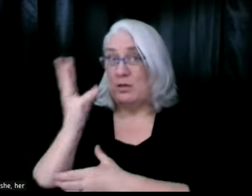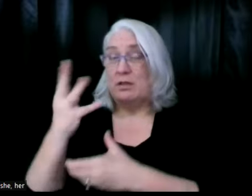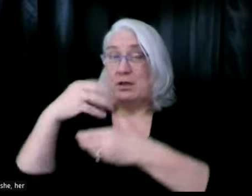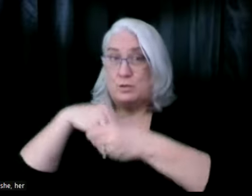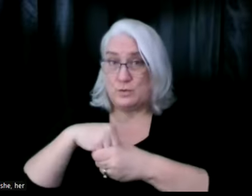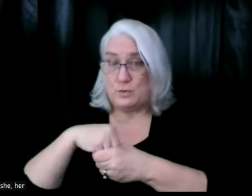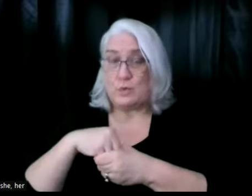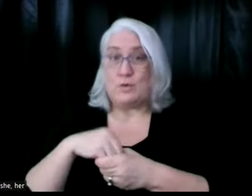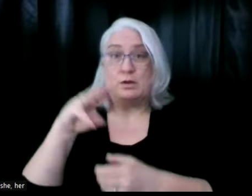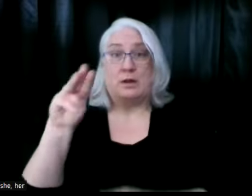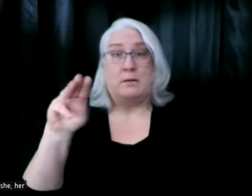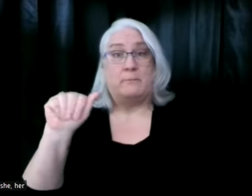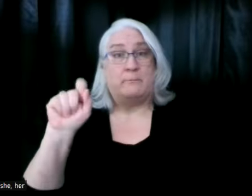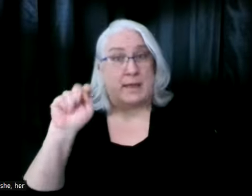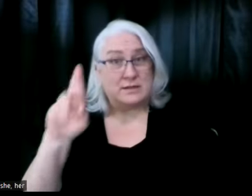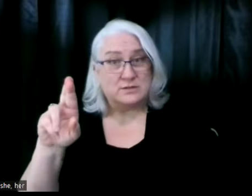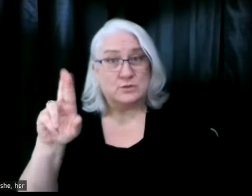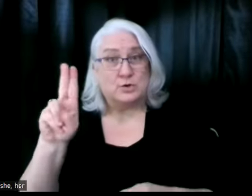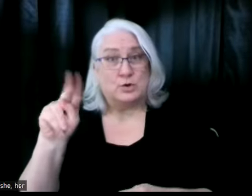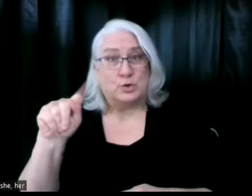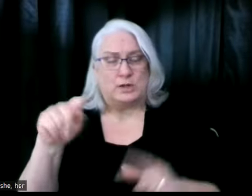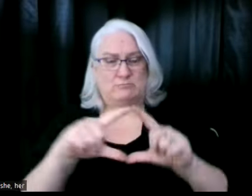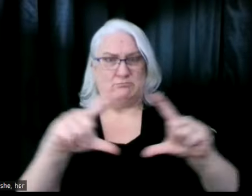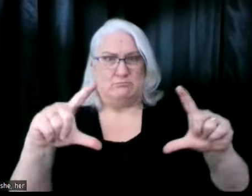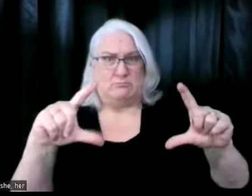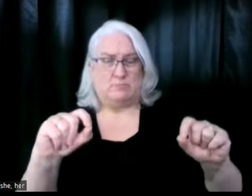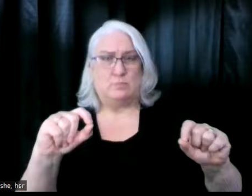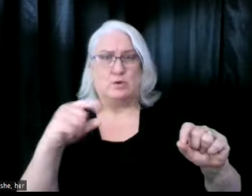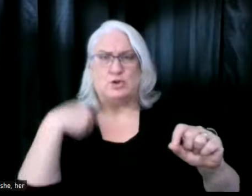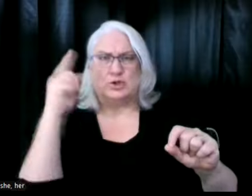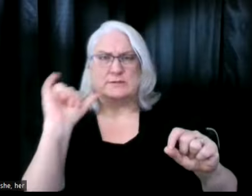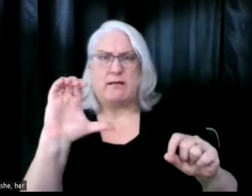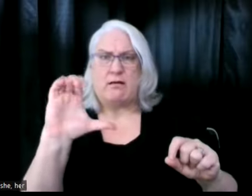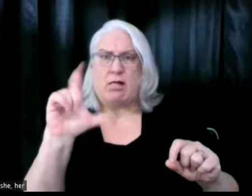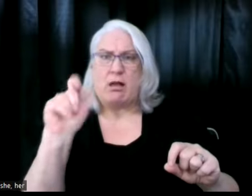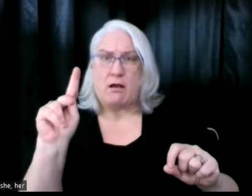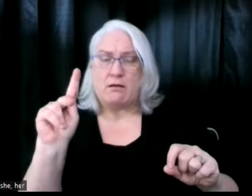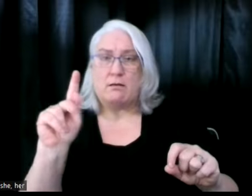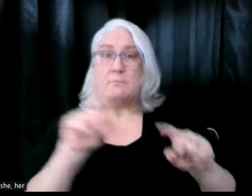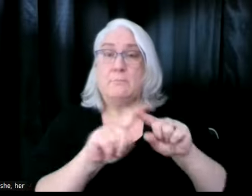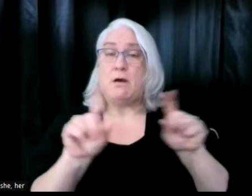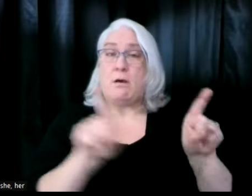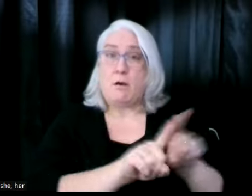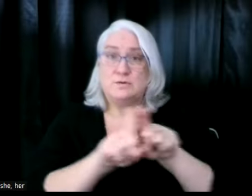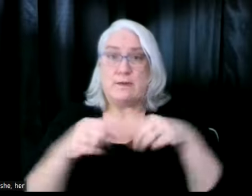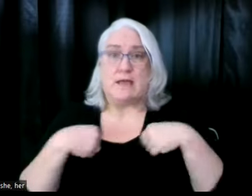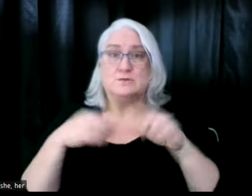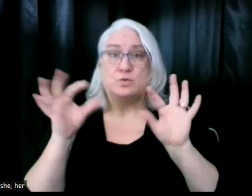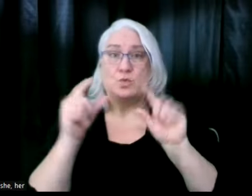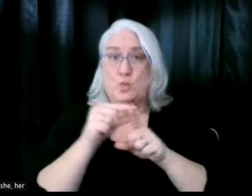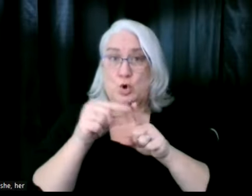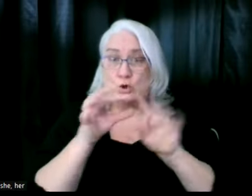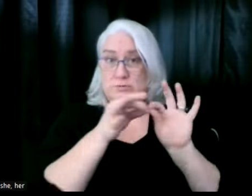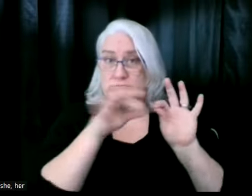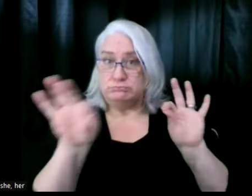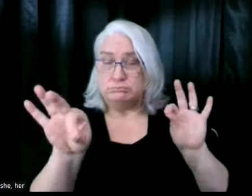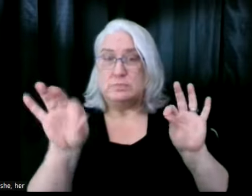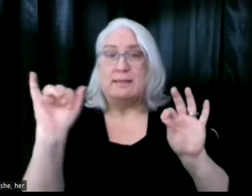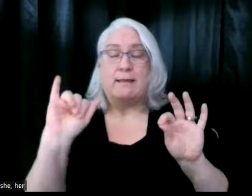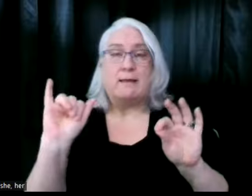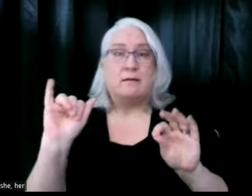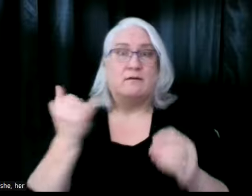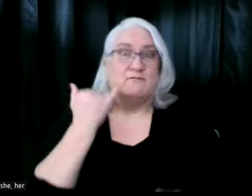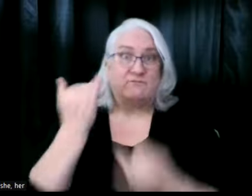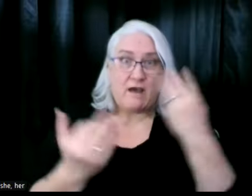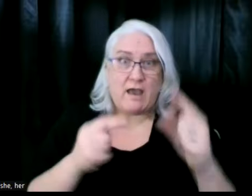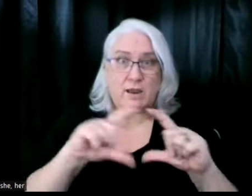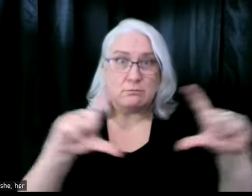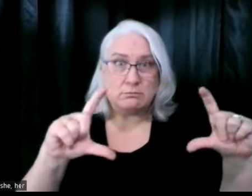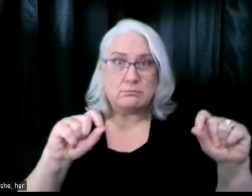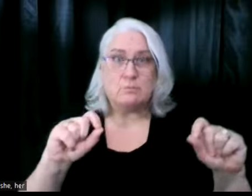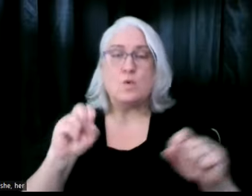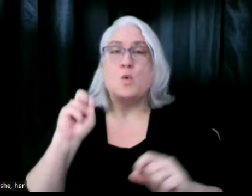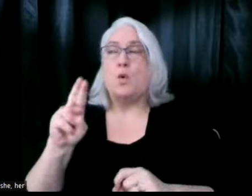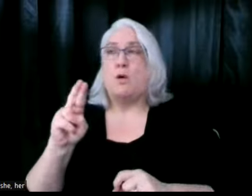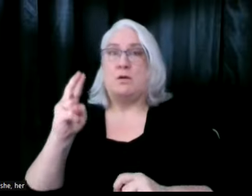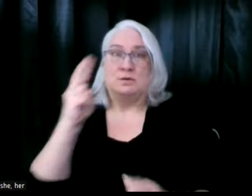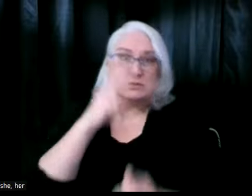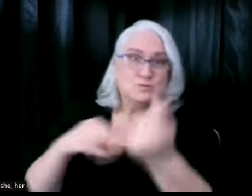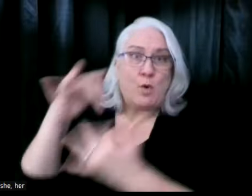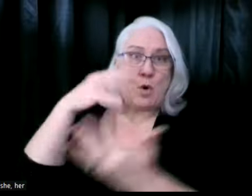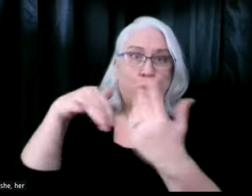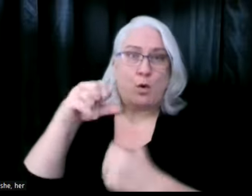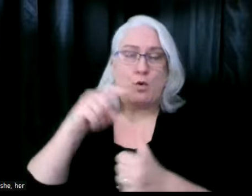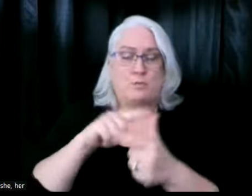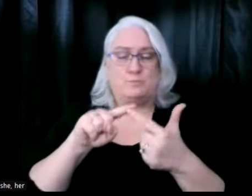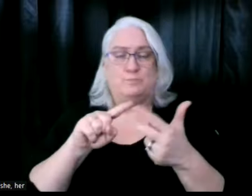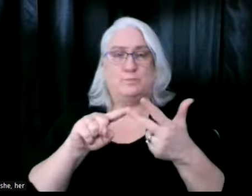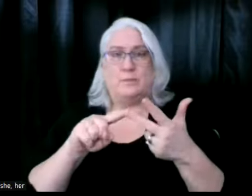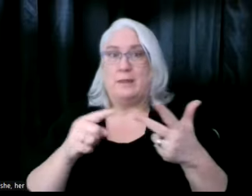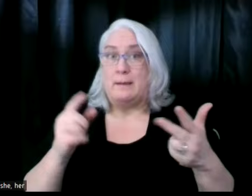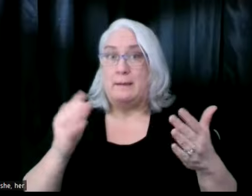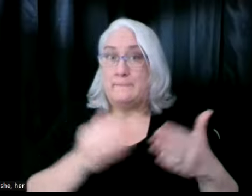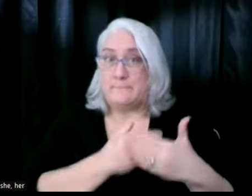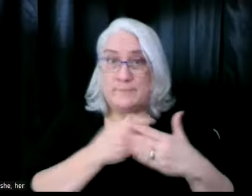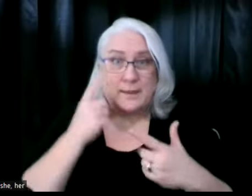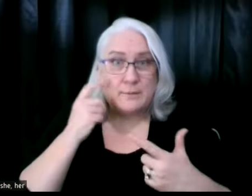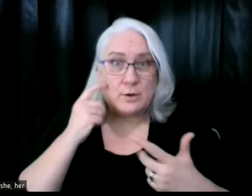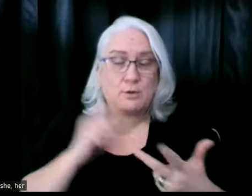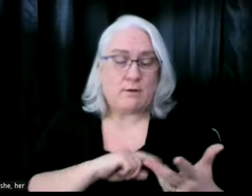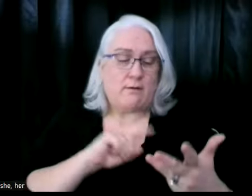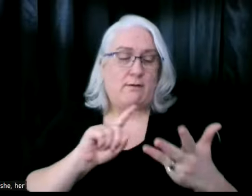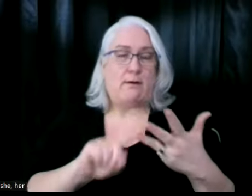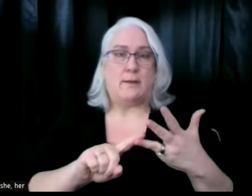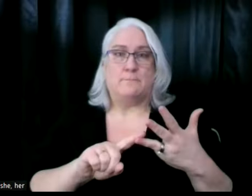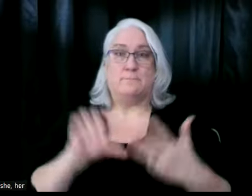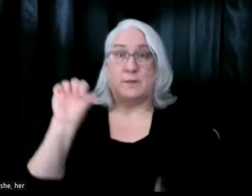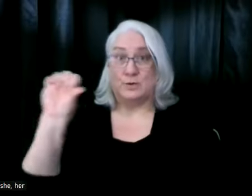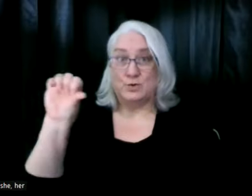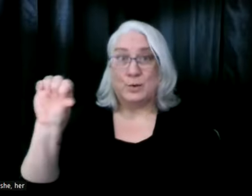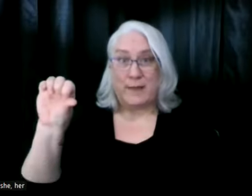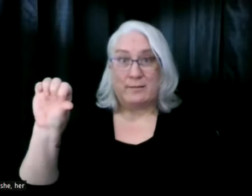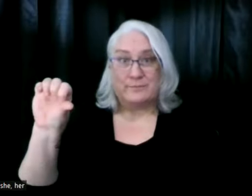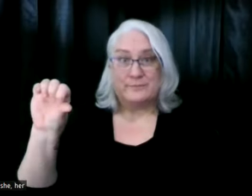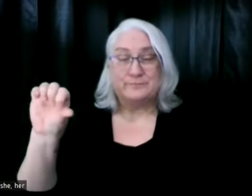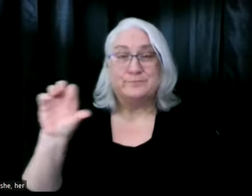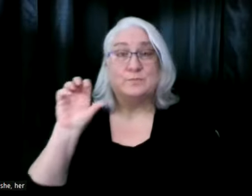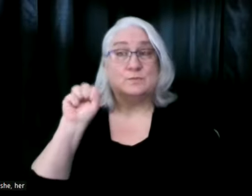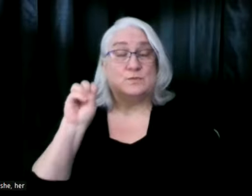The kit will include a master unit that looks like a clock but also has words that appear on the screen to indicate if there is a fire, smoke, a baby cry, or the doorbell.